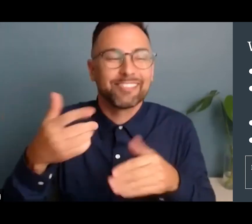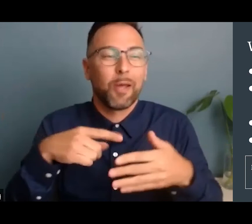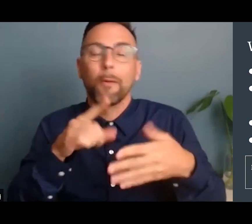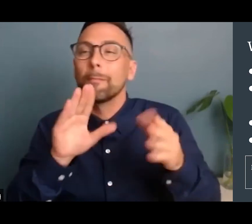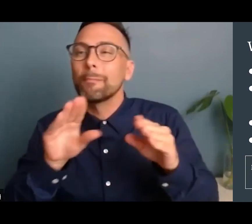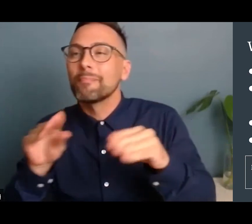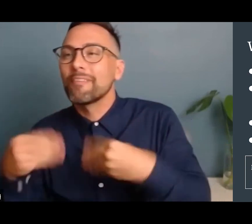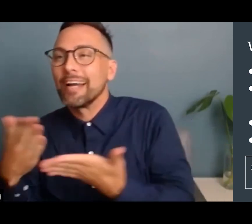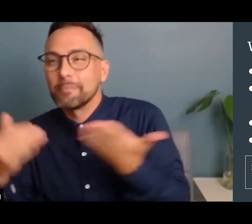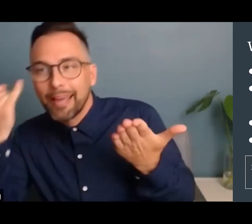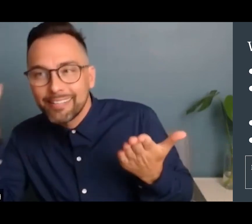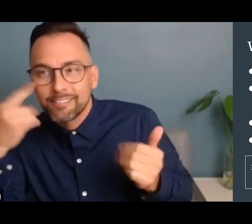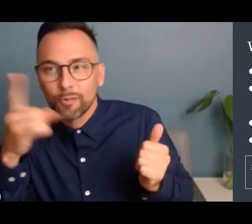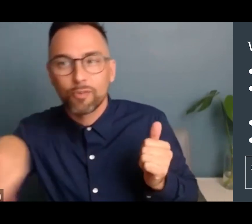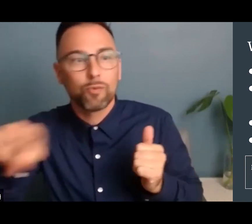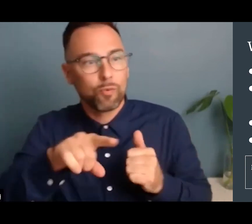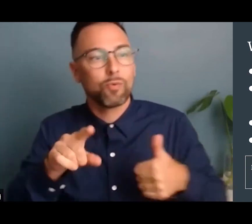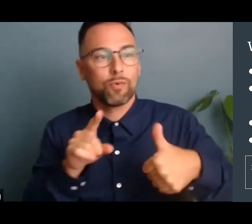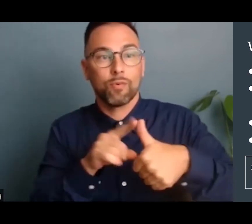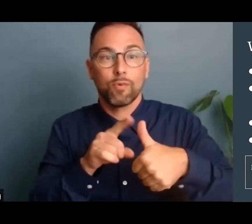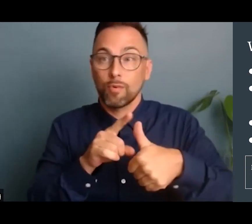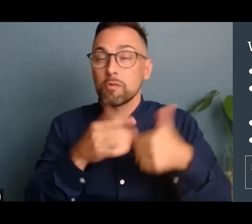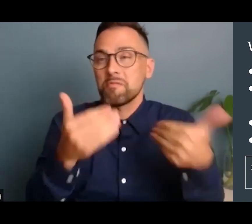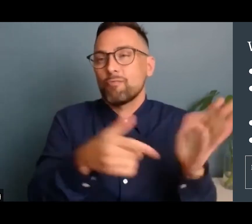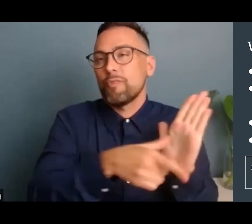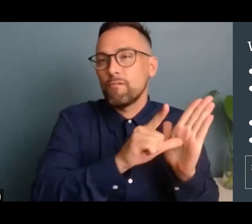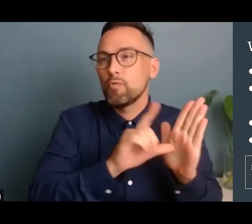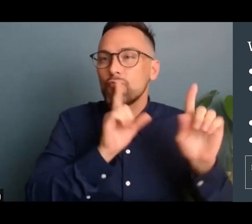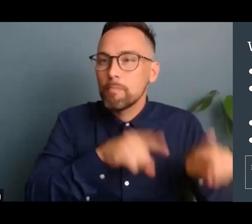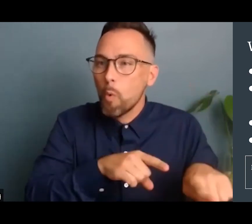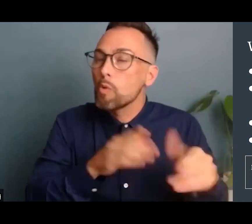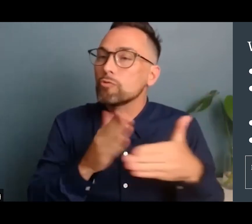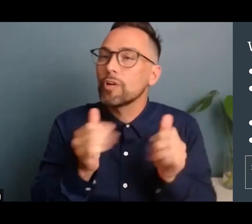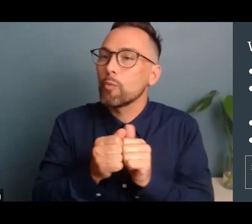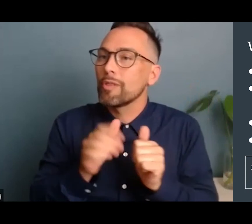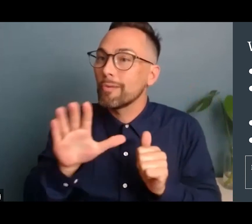So we thought we would help you out with that. The remote-- the reports that you can review and share